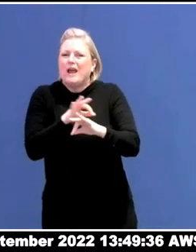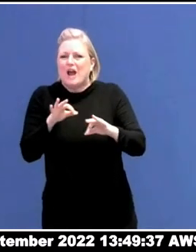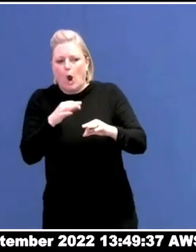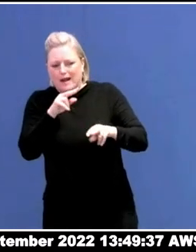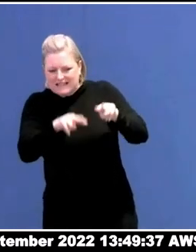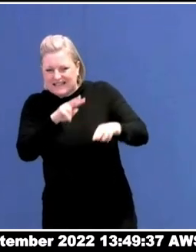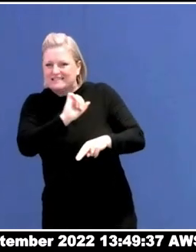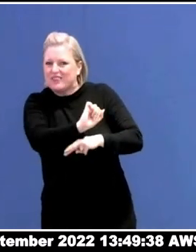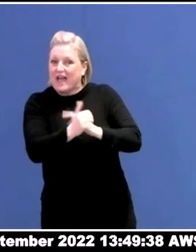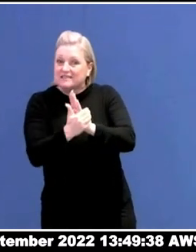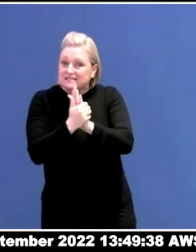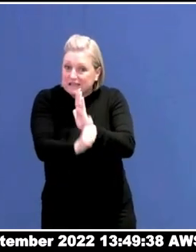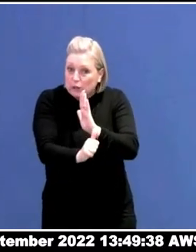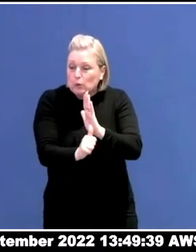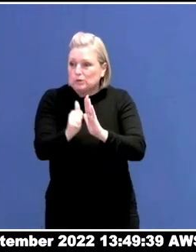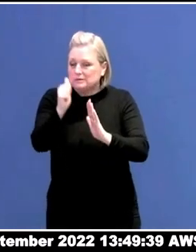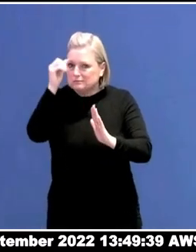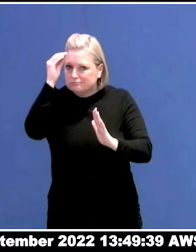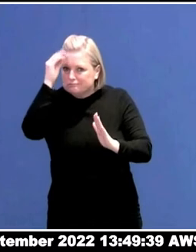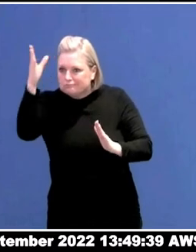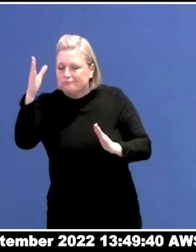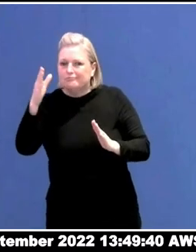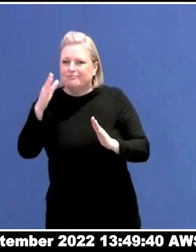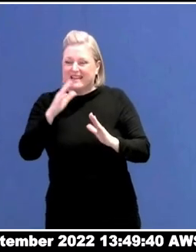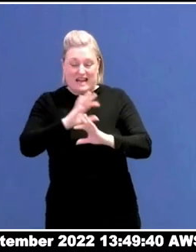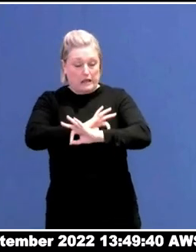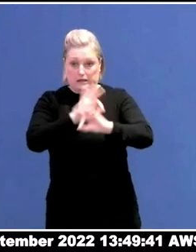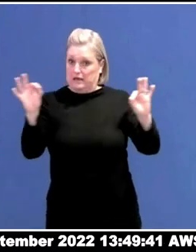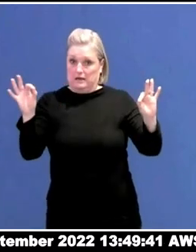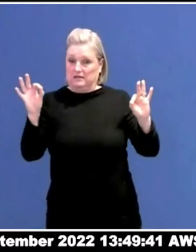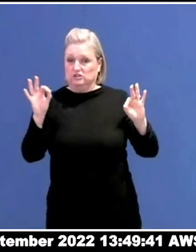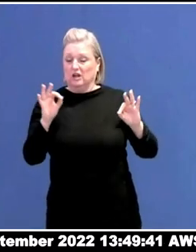There is no assessment of what they need in detention or in prison.